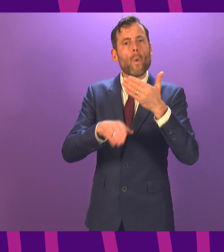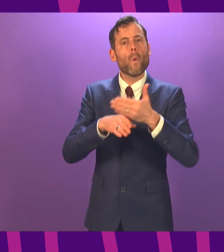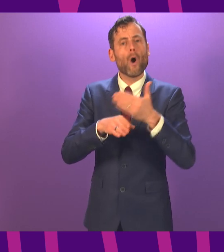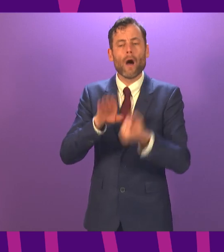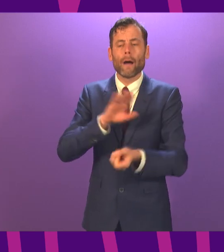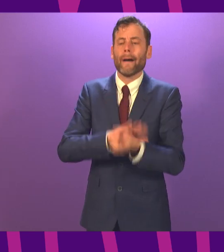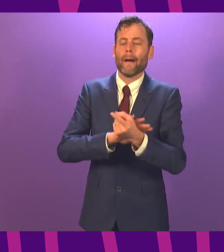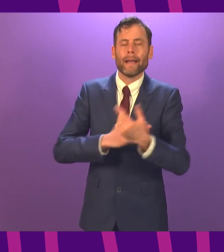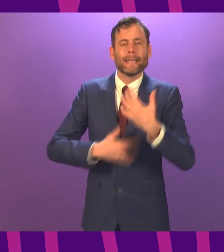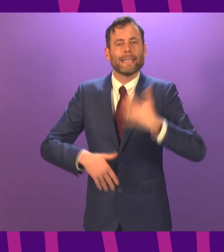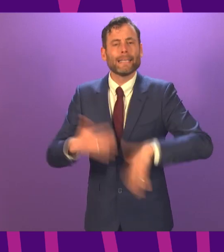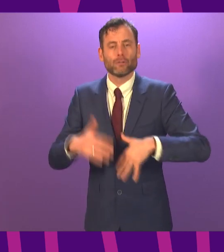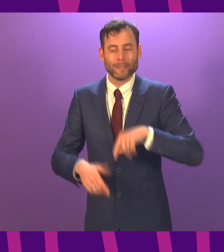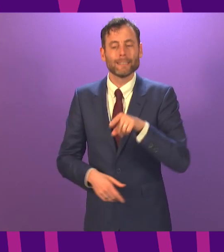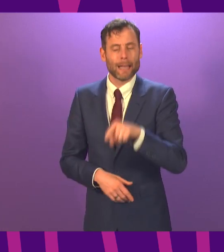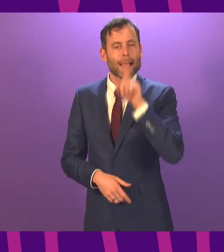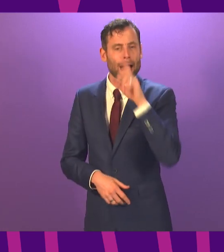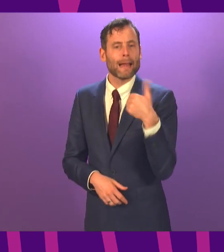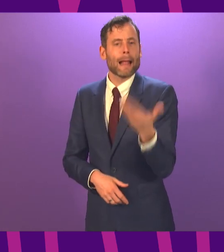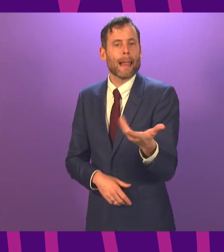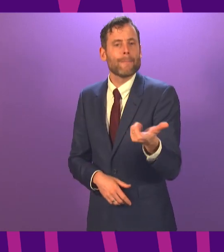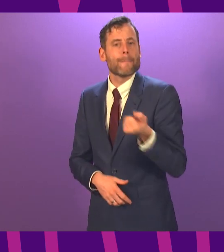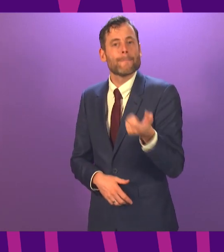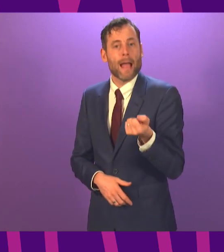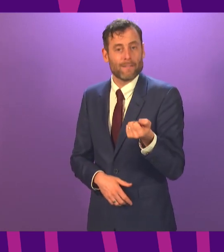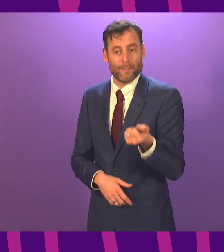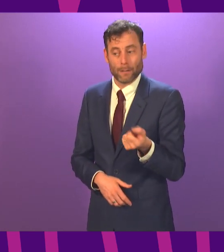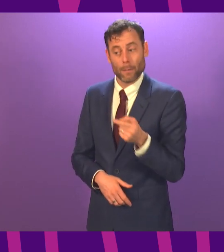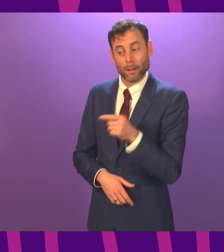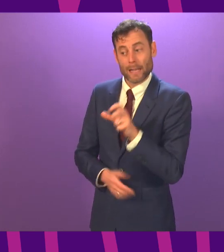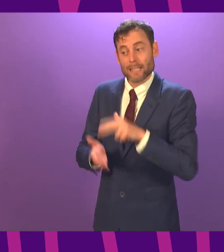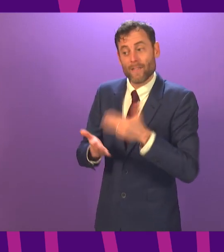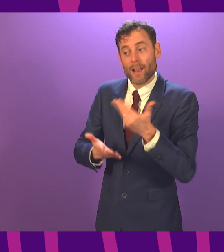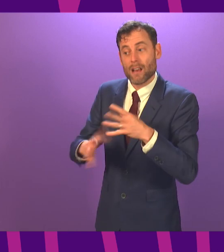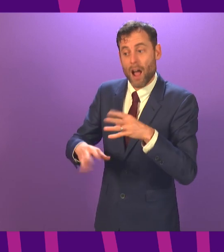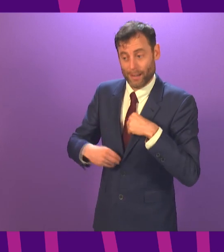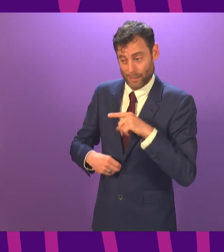catch Covid-19 at work. Will the First Minister say to those key workers who are still suffering